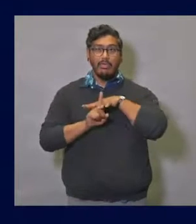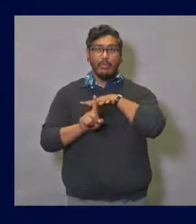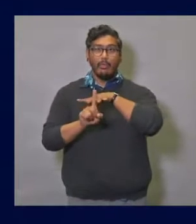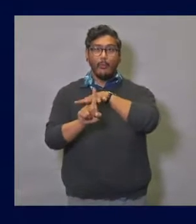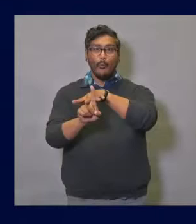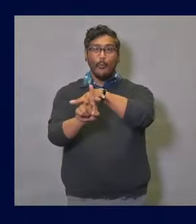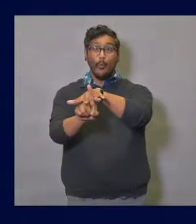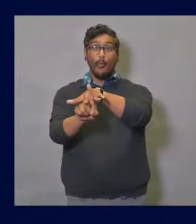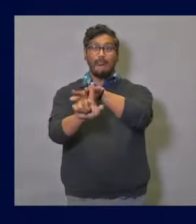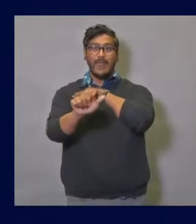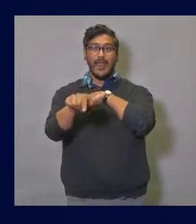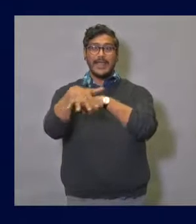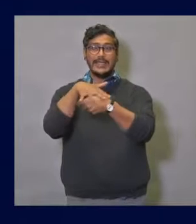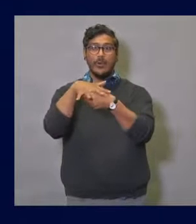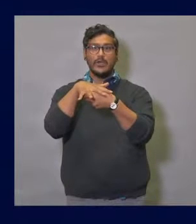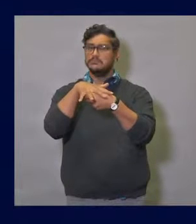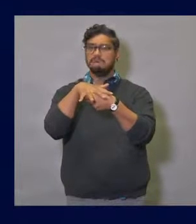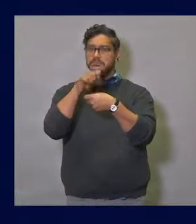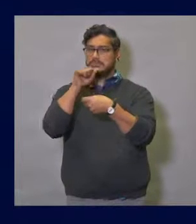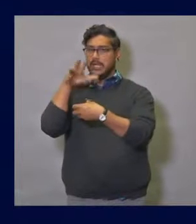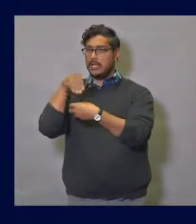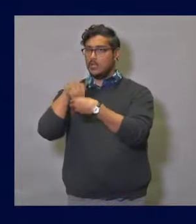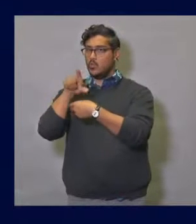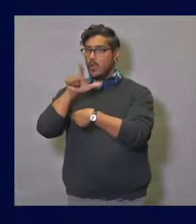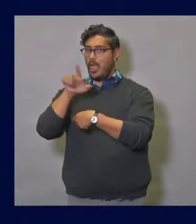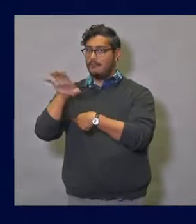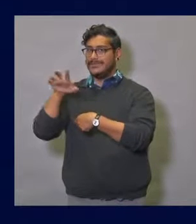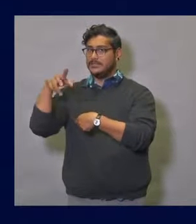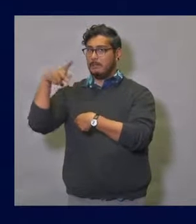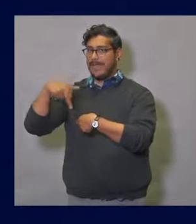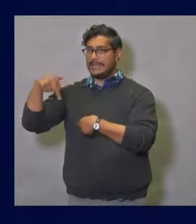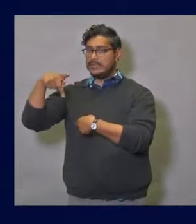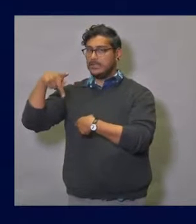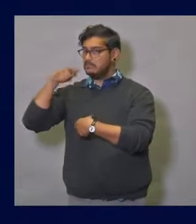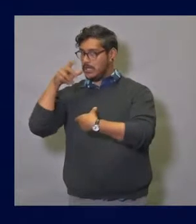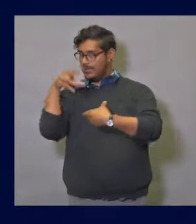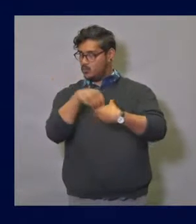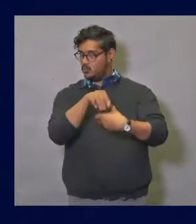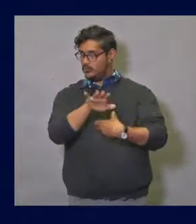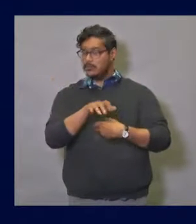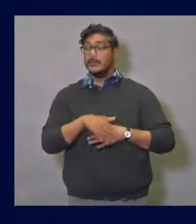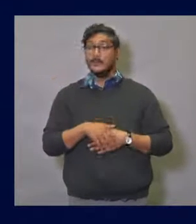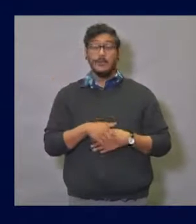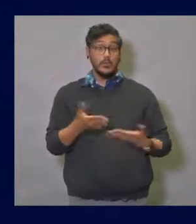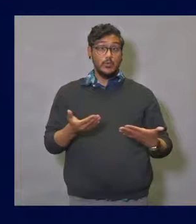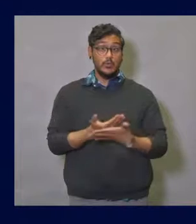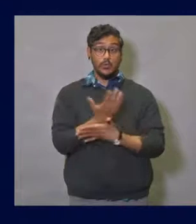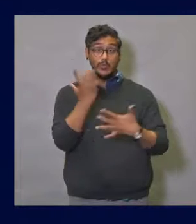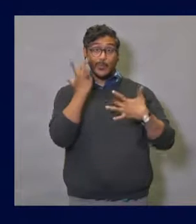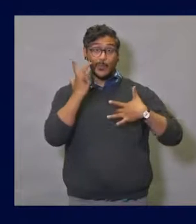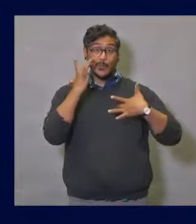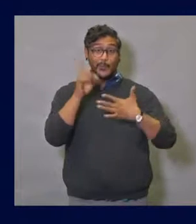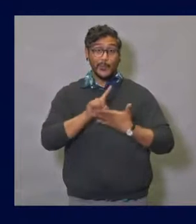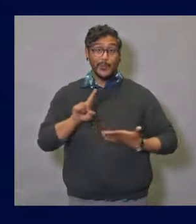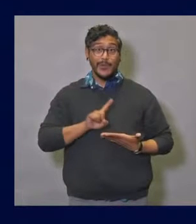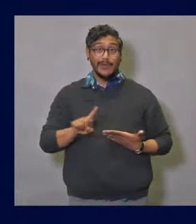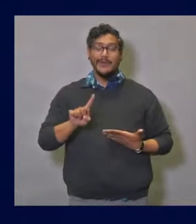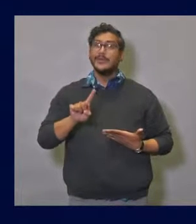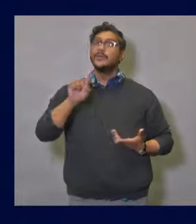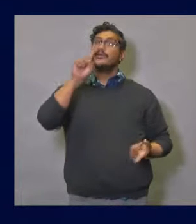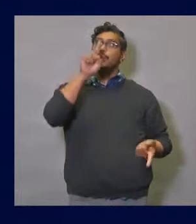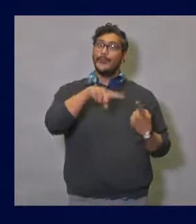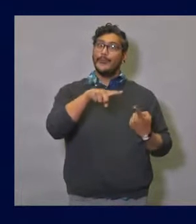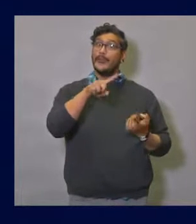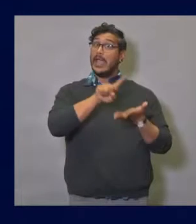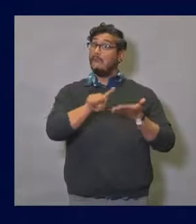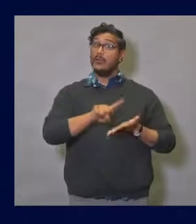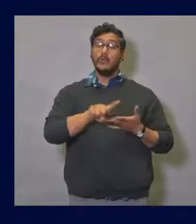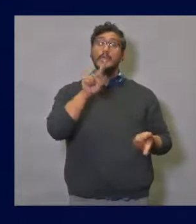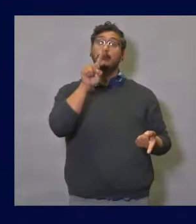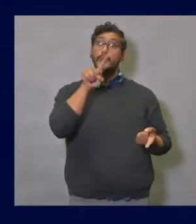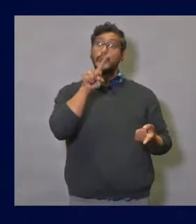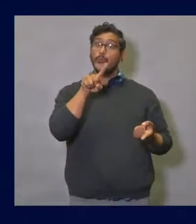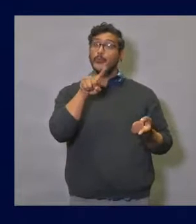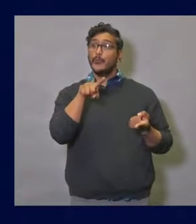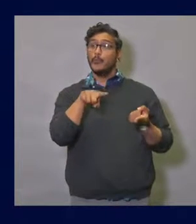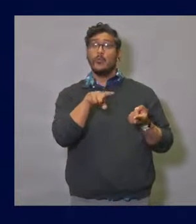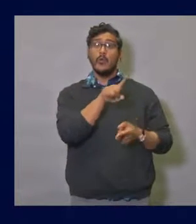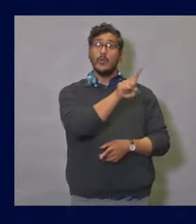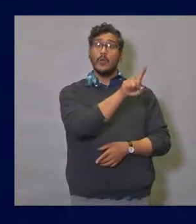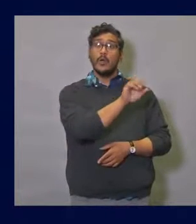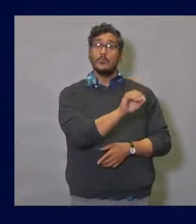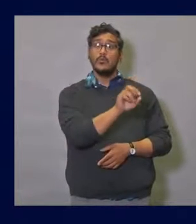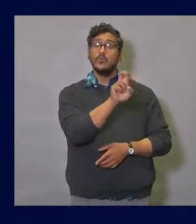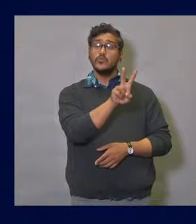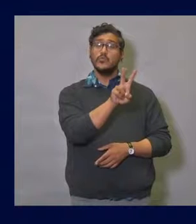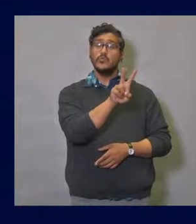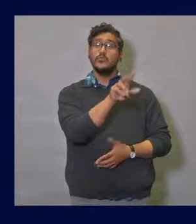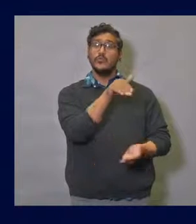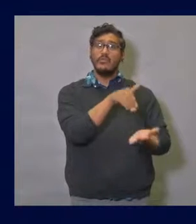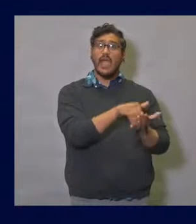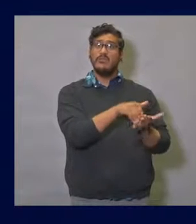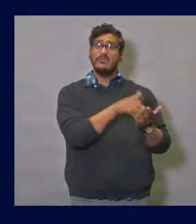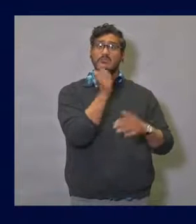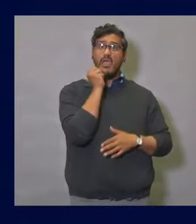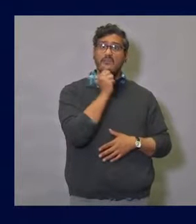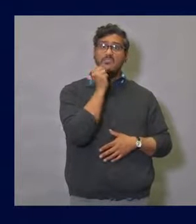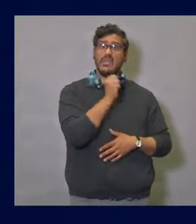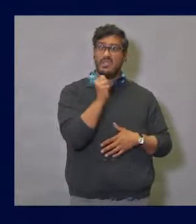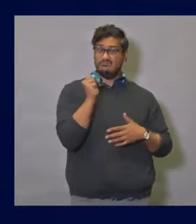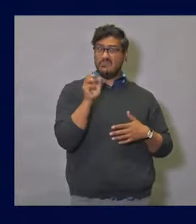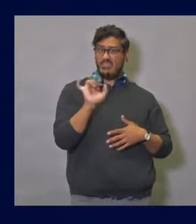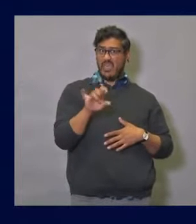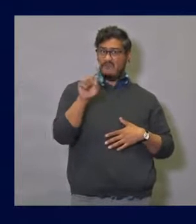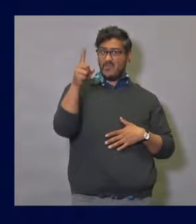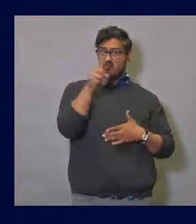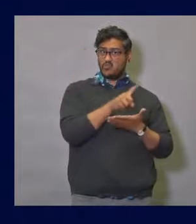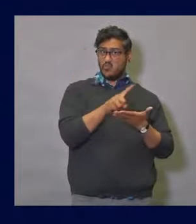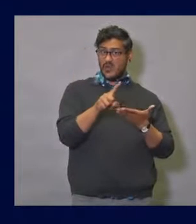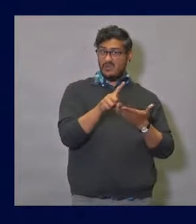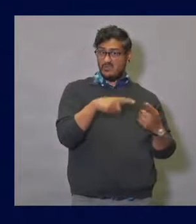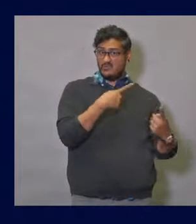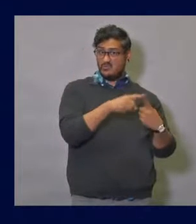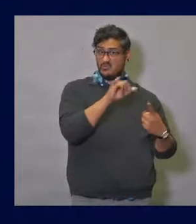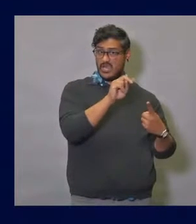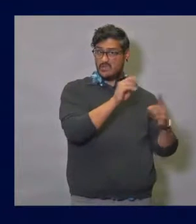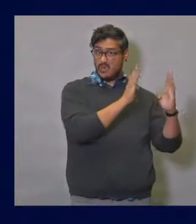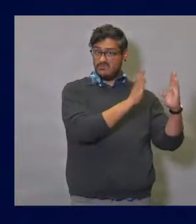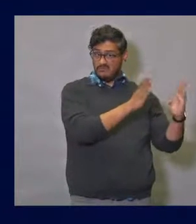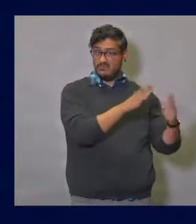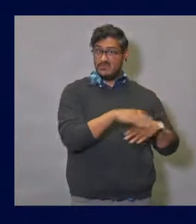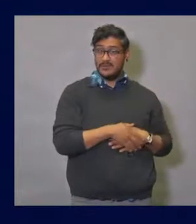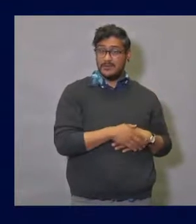HAN CONFIRMADO UN TOTAL DE